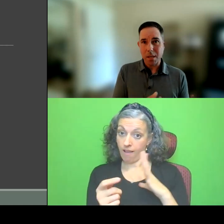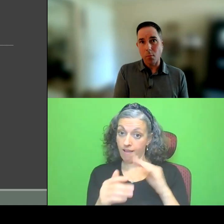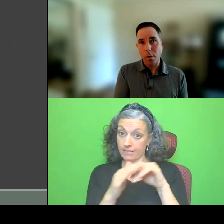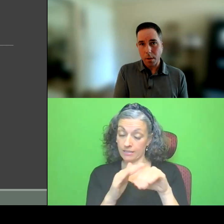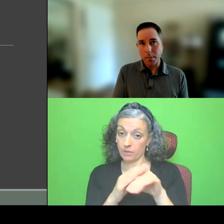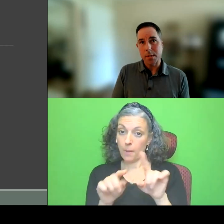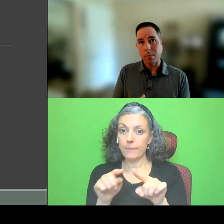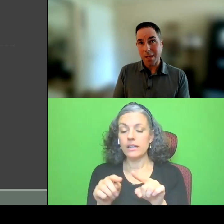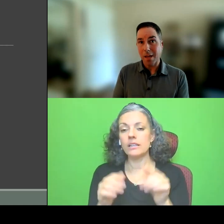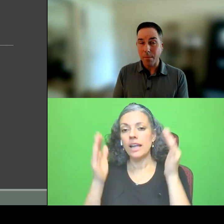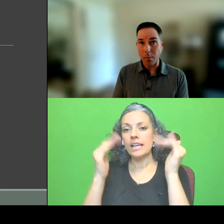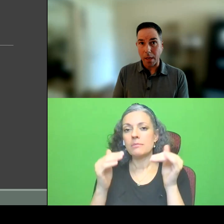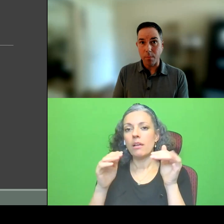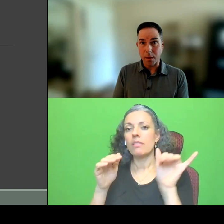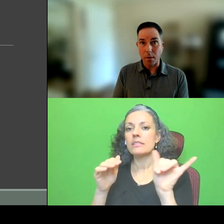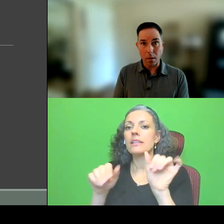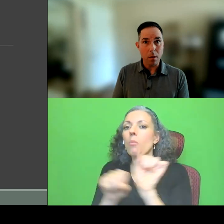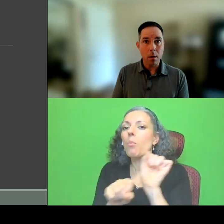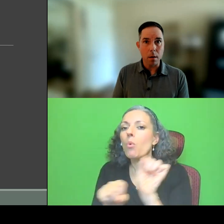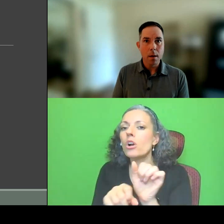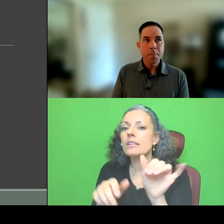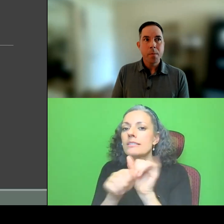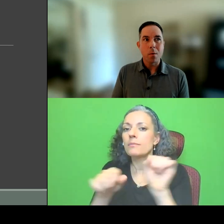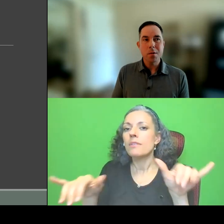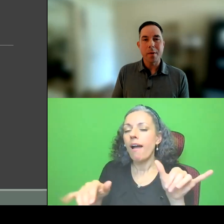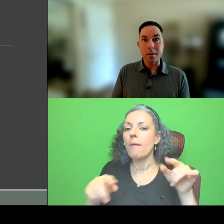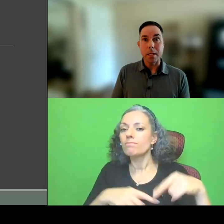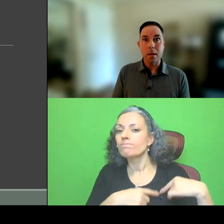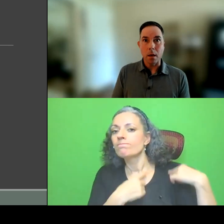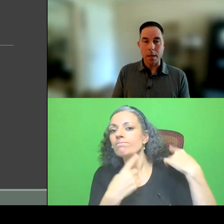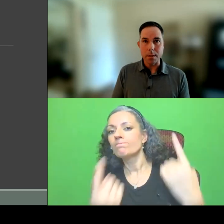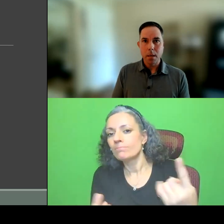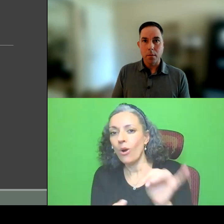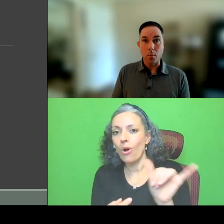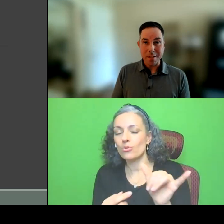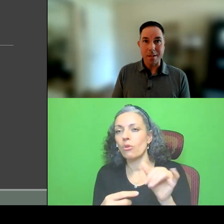same work in the same time that we have been all along, we are being leaned on as the resident